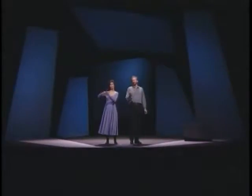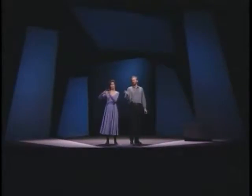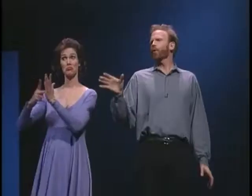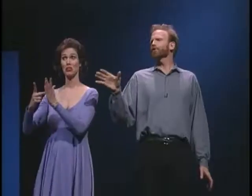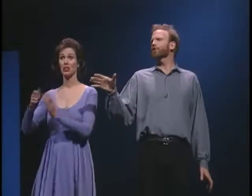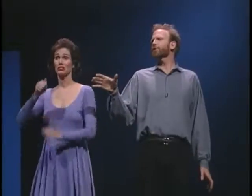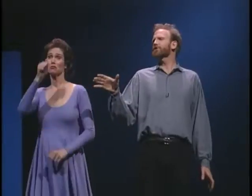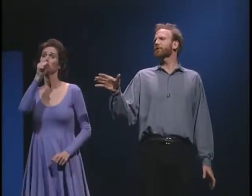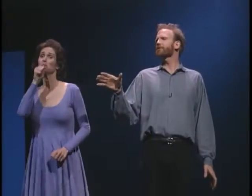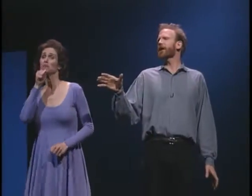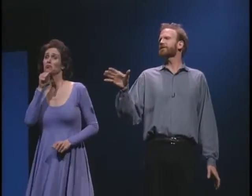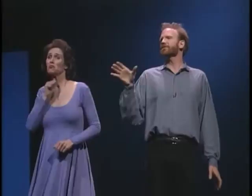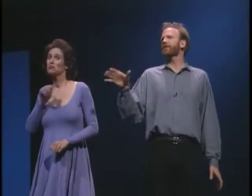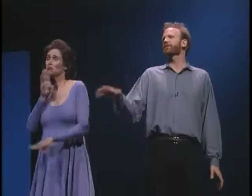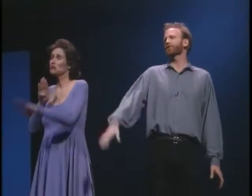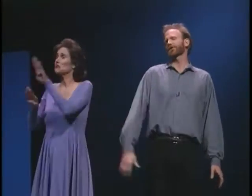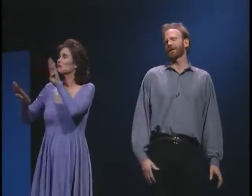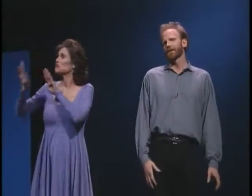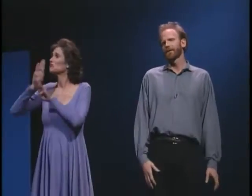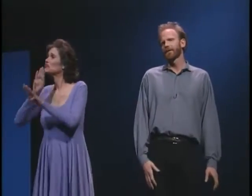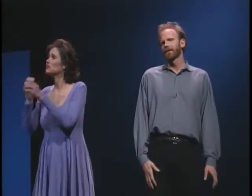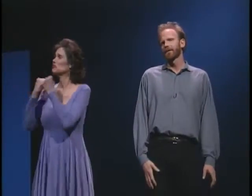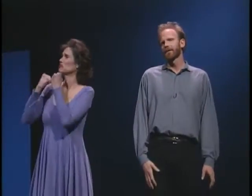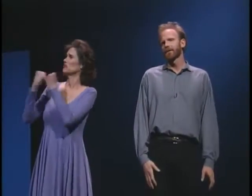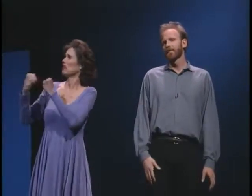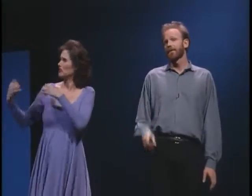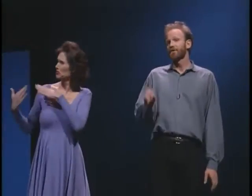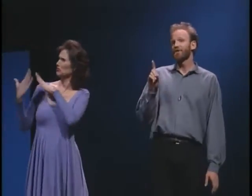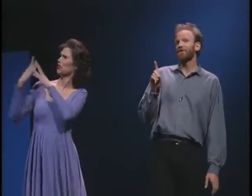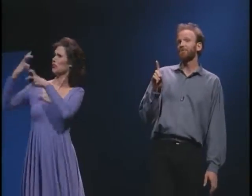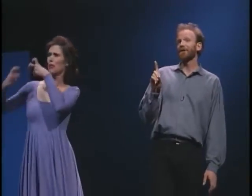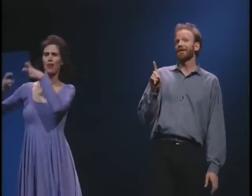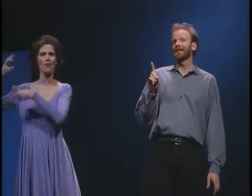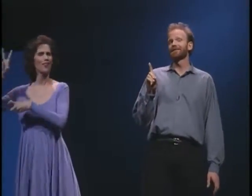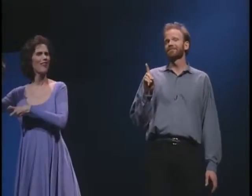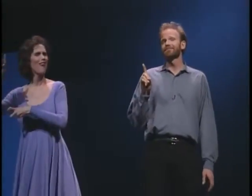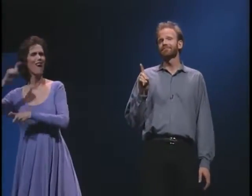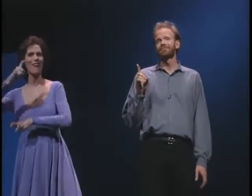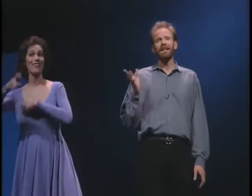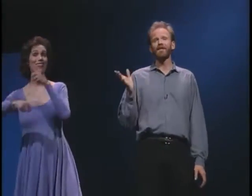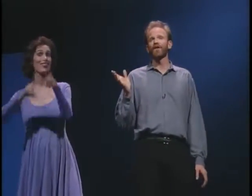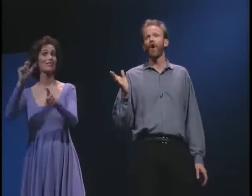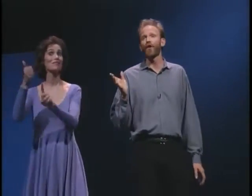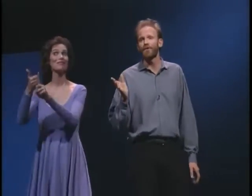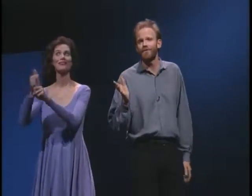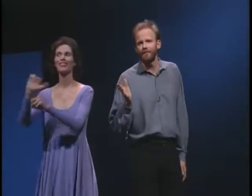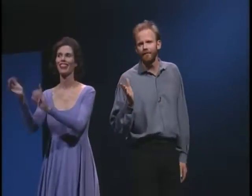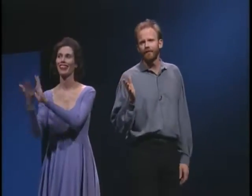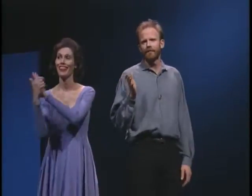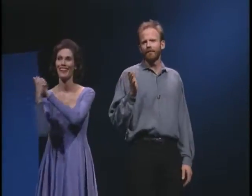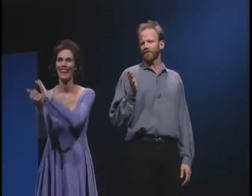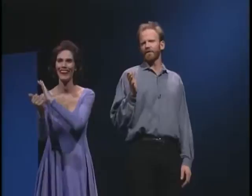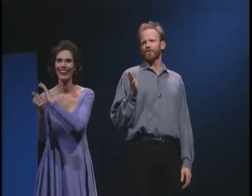courage in the face of adversity disability is an art it's an ingenious